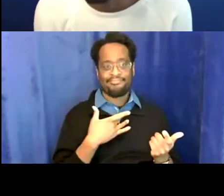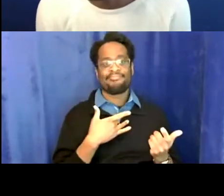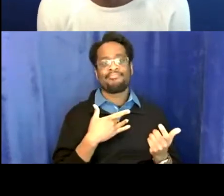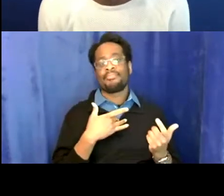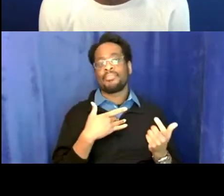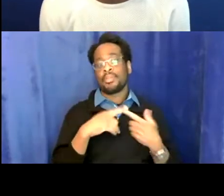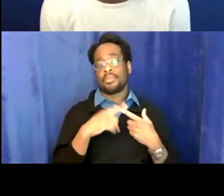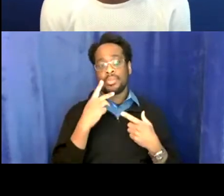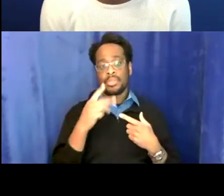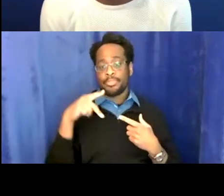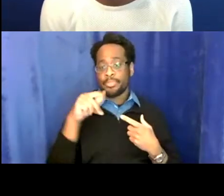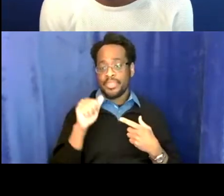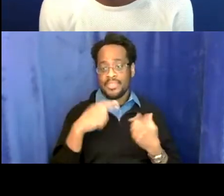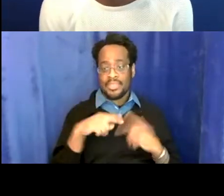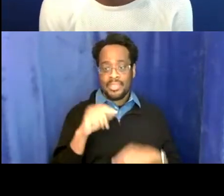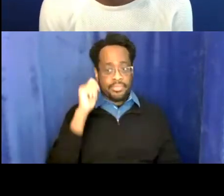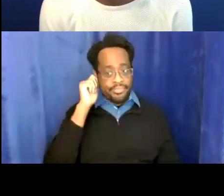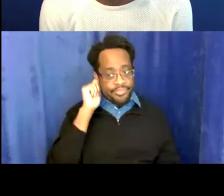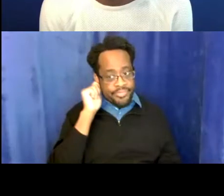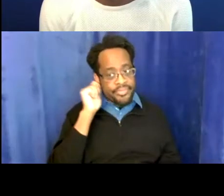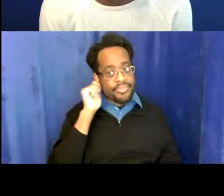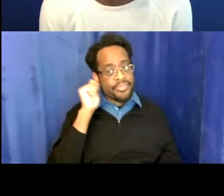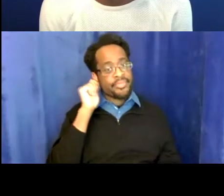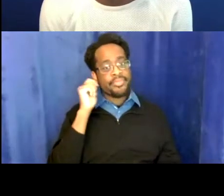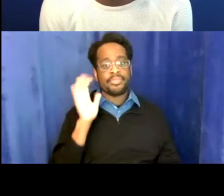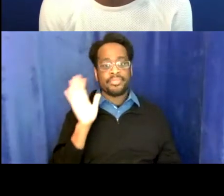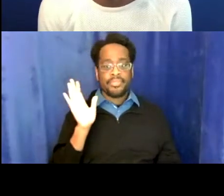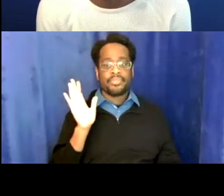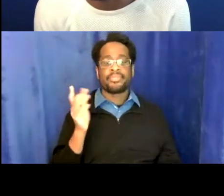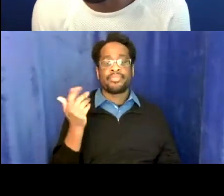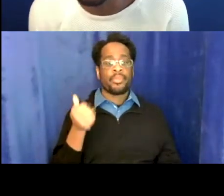know the sign for "birthday," but you see in Pennsylvania, they sign "birthday" by the ear